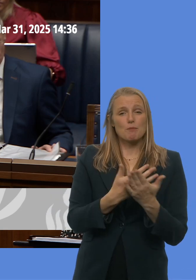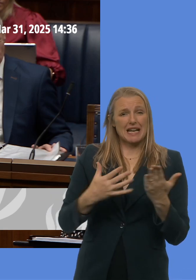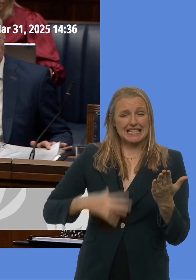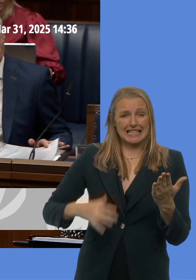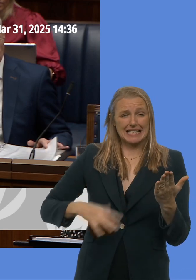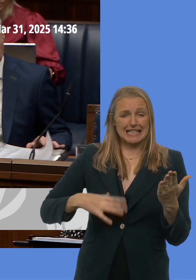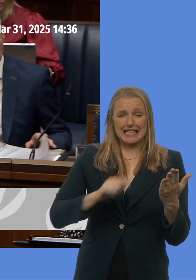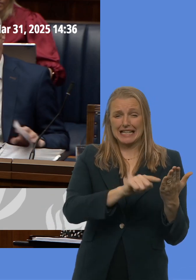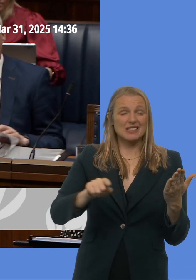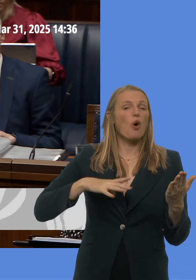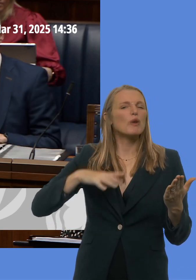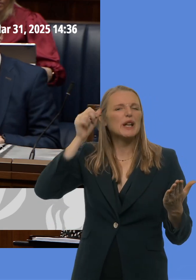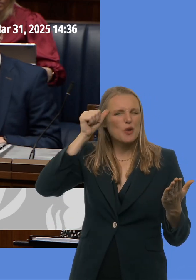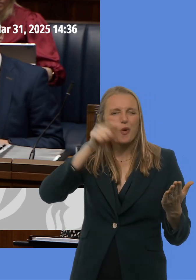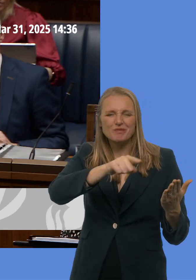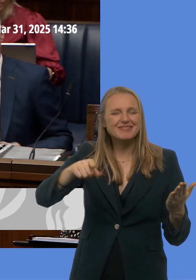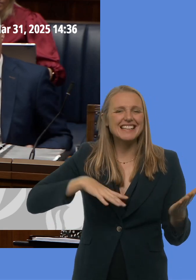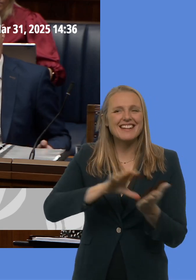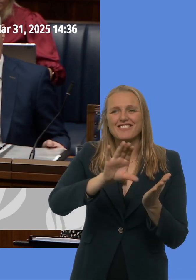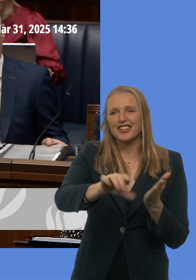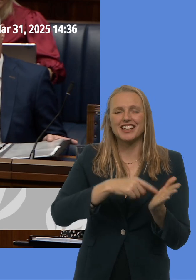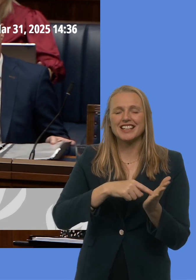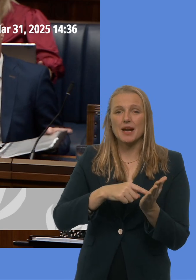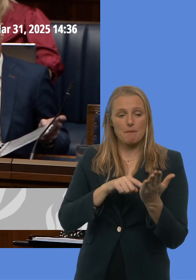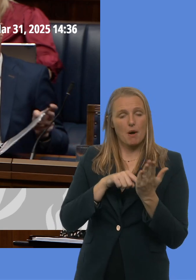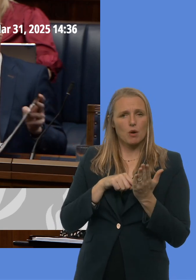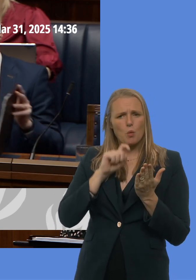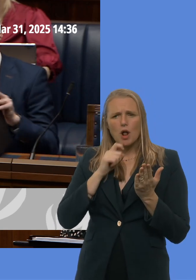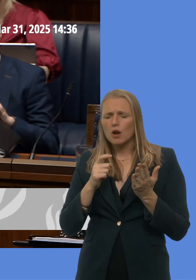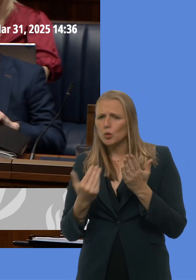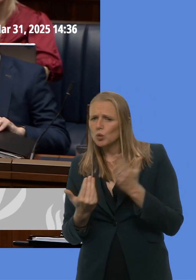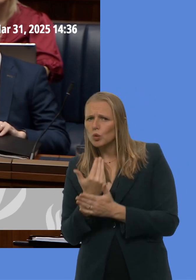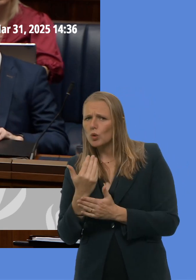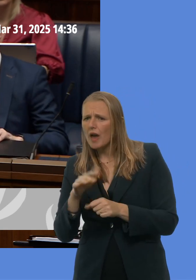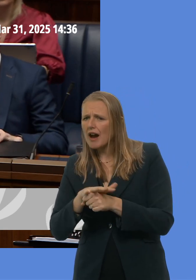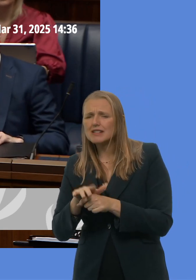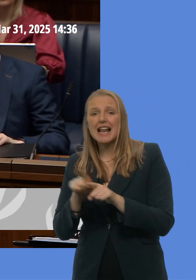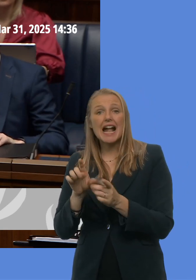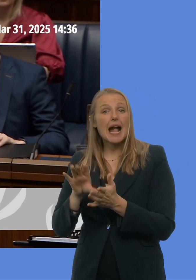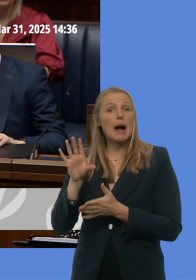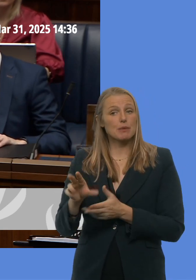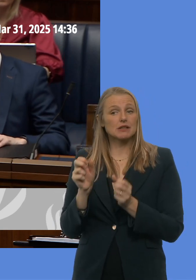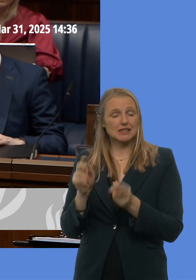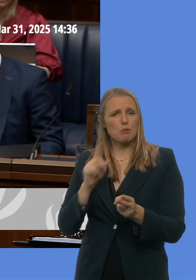ones that we had already identified. Of course, we will be looking at some of those new areas, such as a capital scheme, but we are also ramping up our